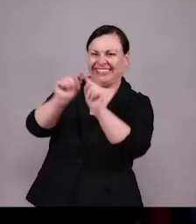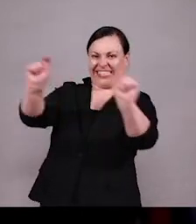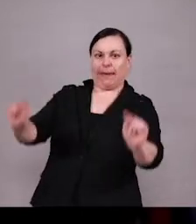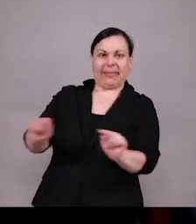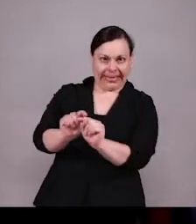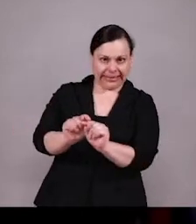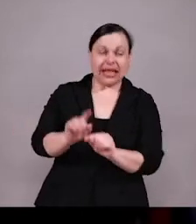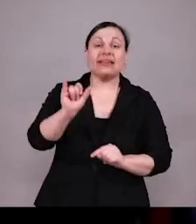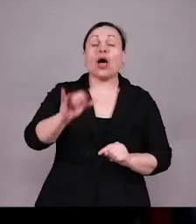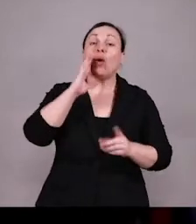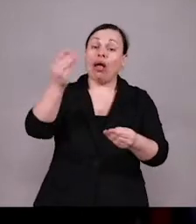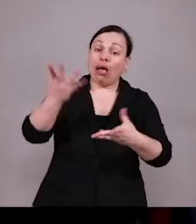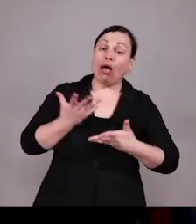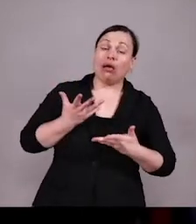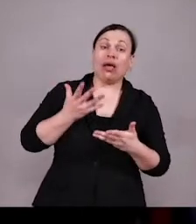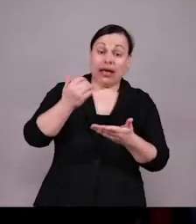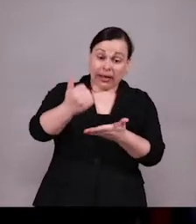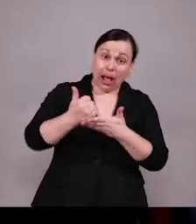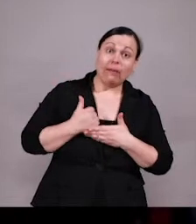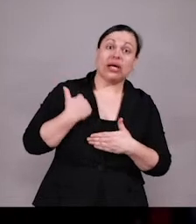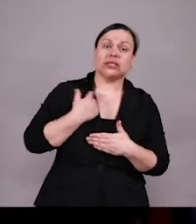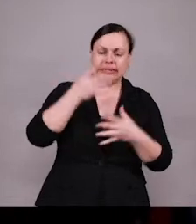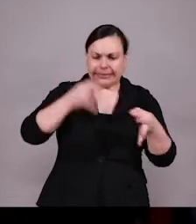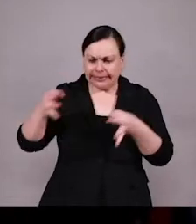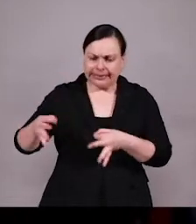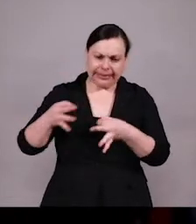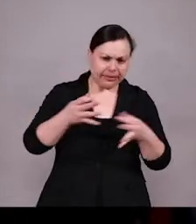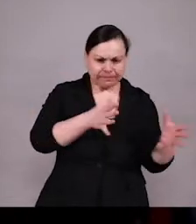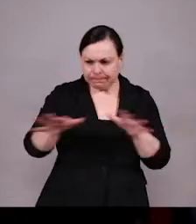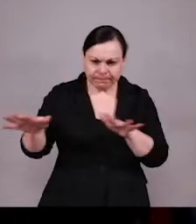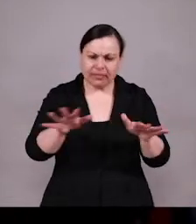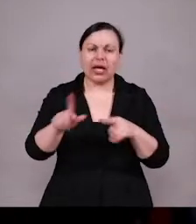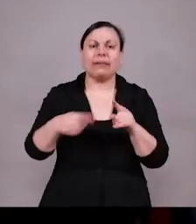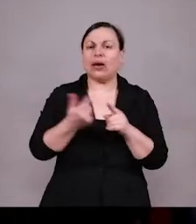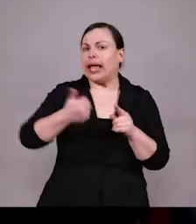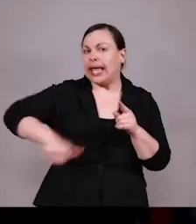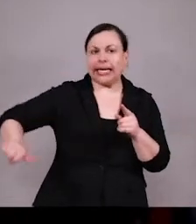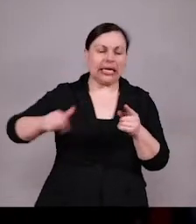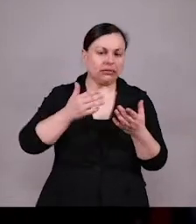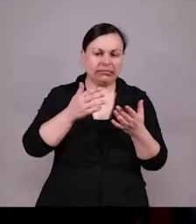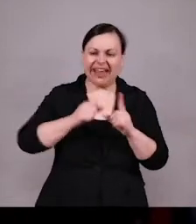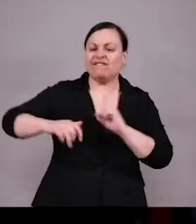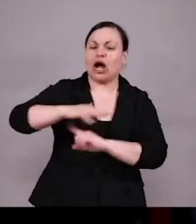for decision-making based on mission-driven priorities in any environment. We also have